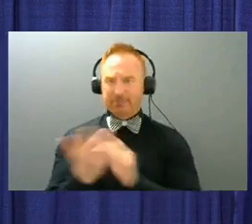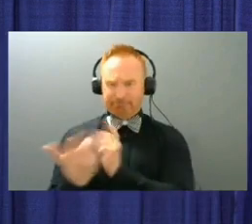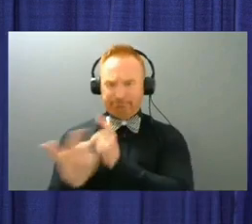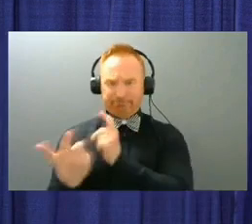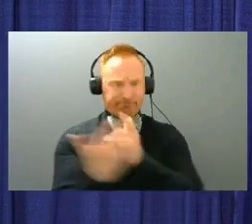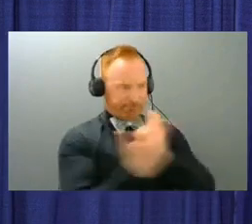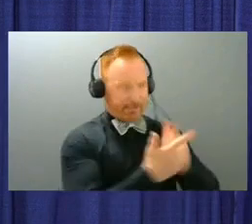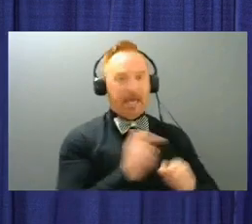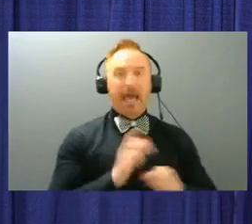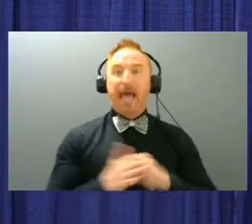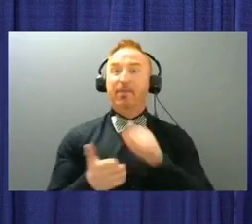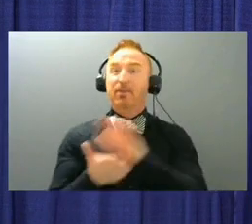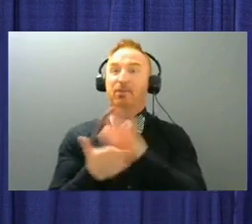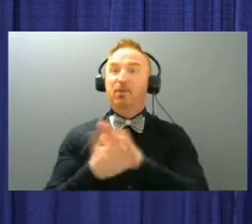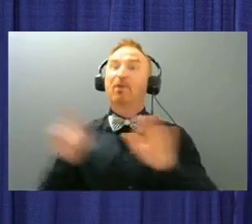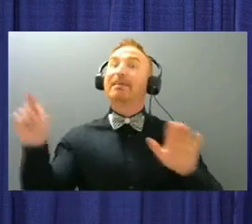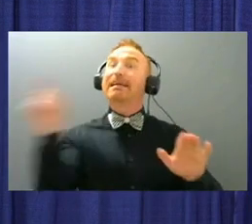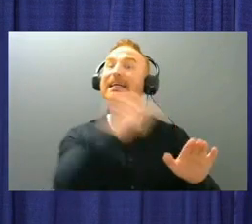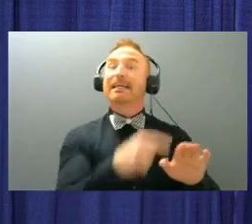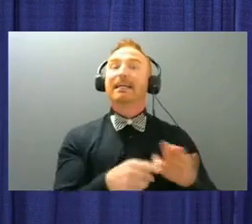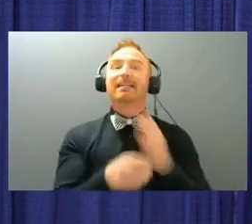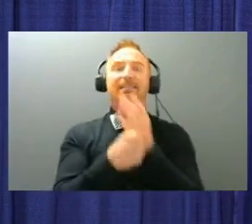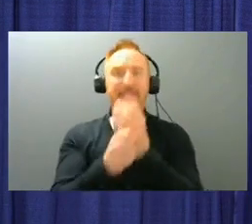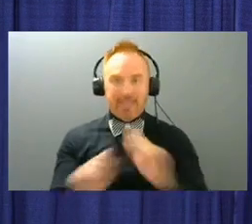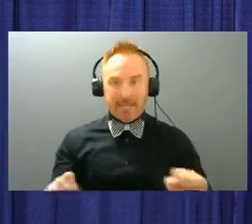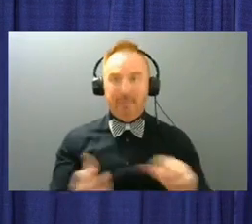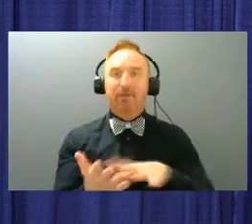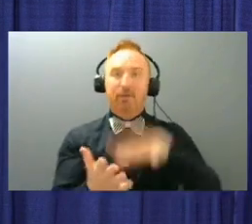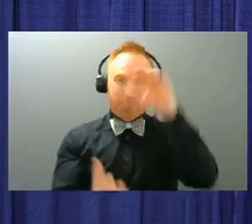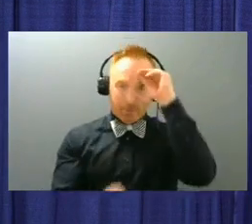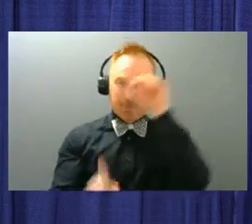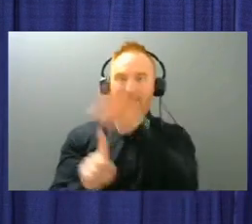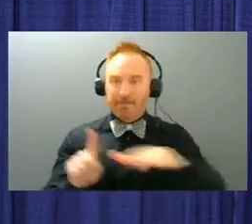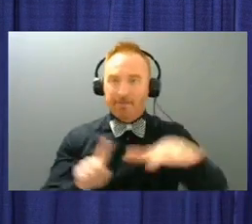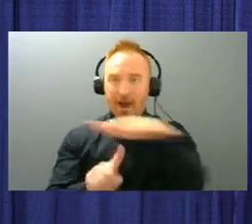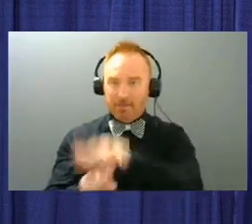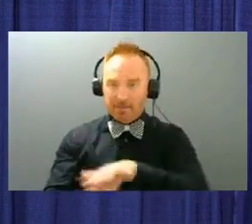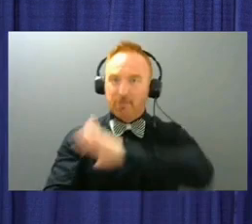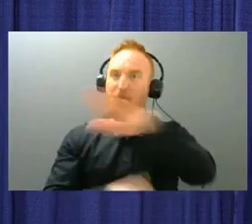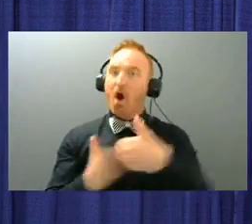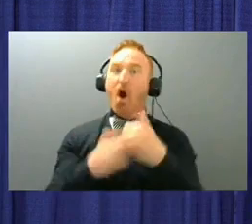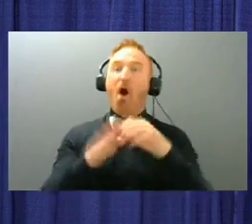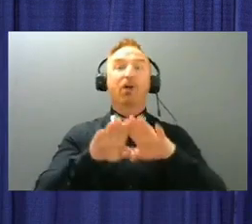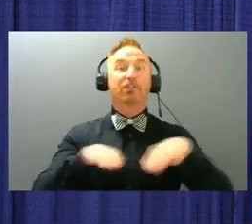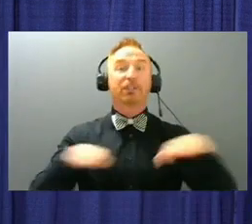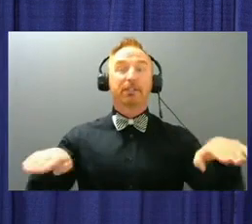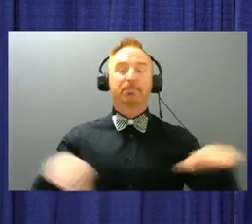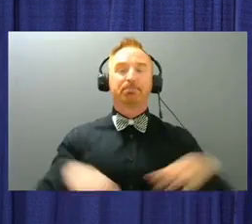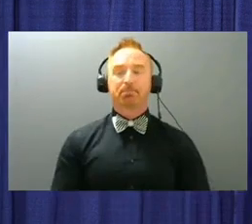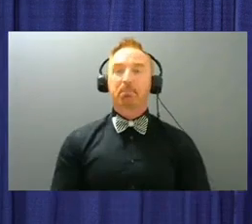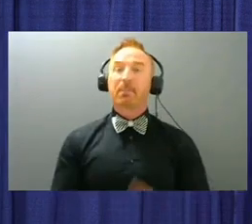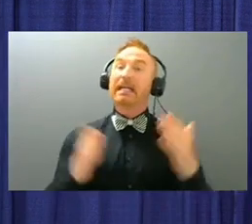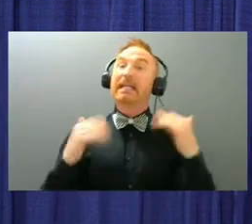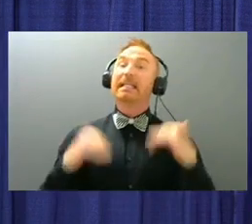school -- schools safe learning environments for all our students.